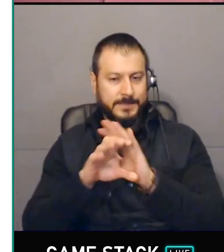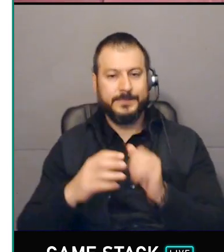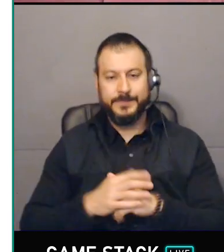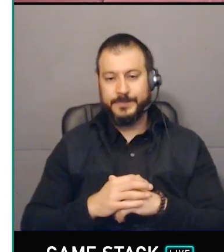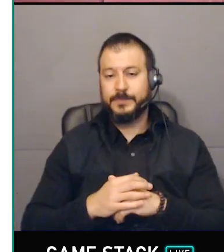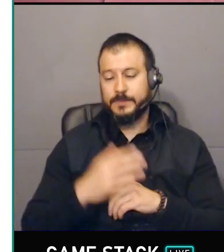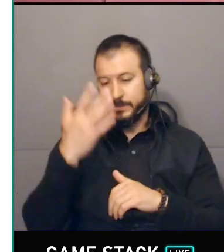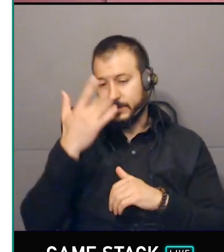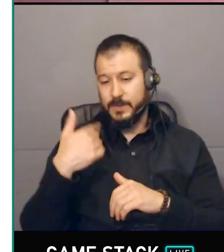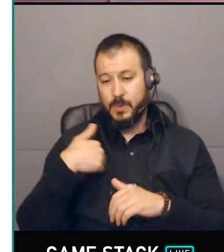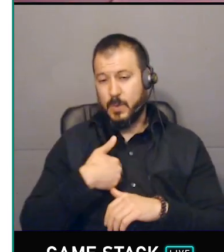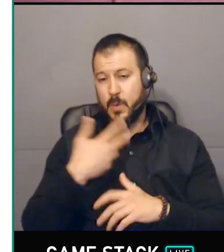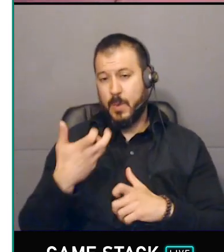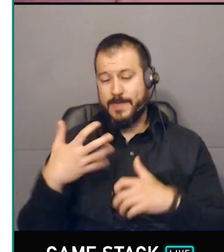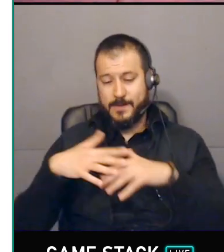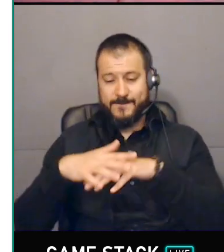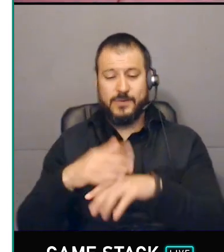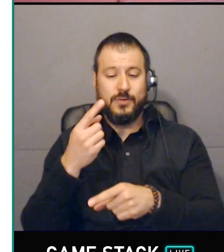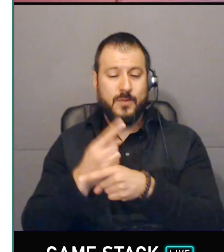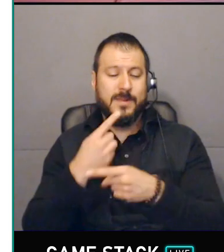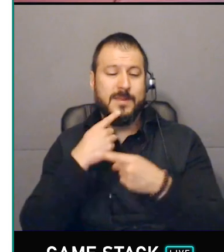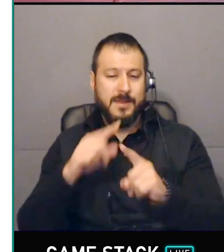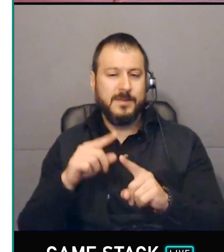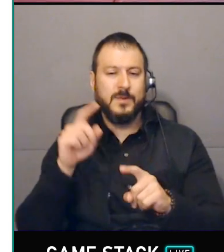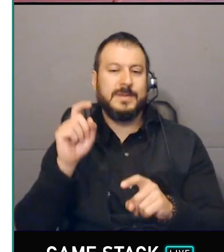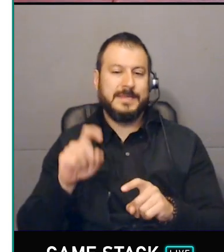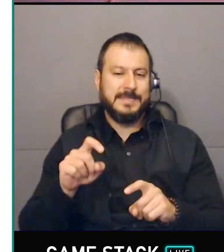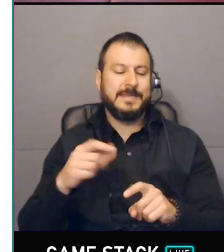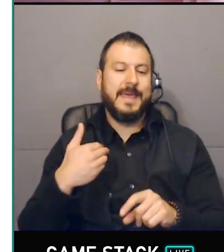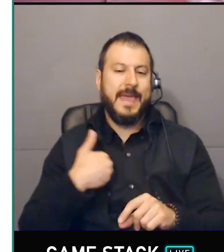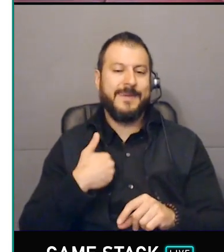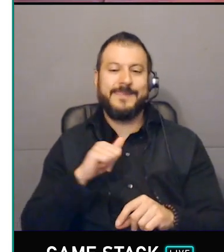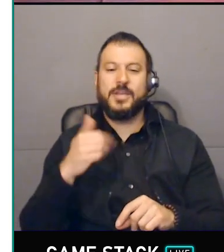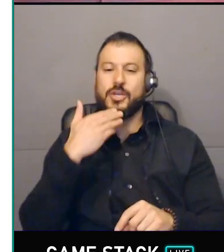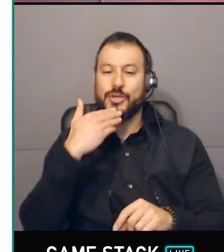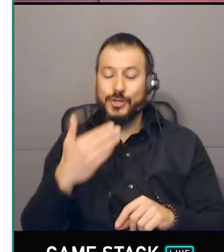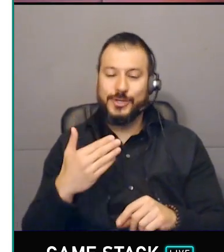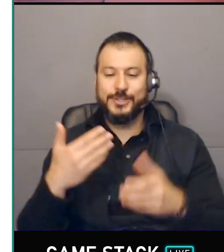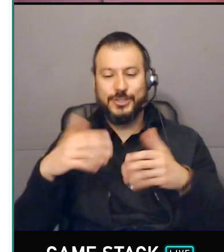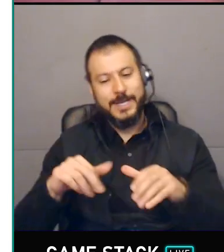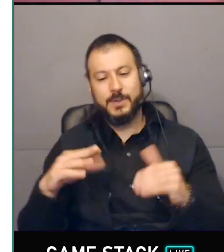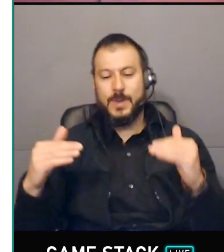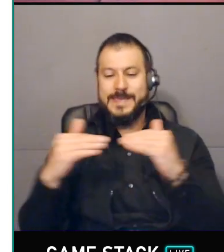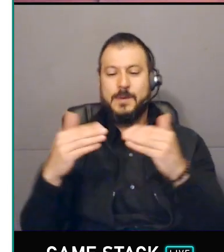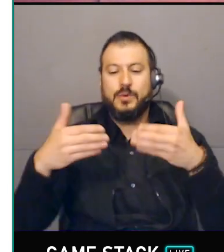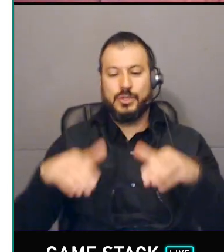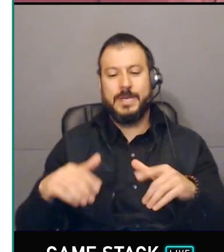And because we want this converge to the right answer, we need to have a good chance